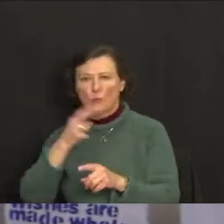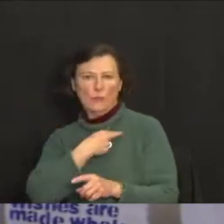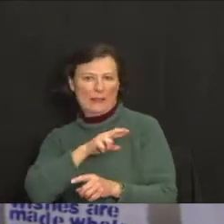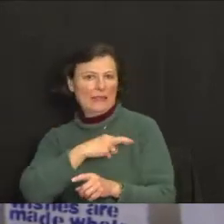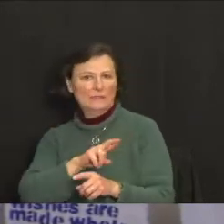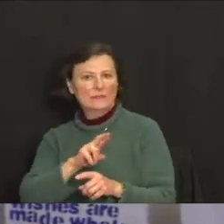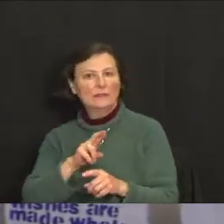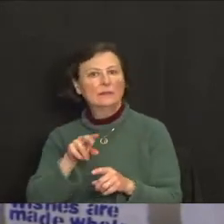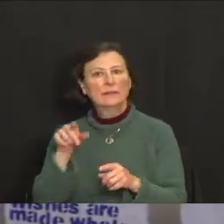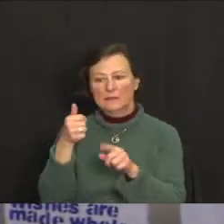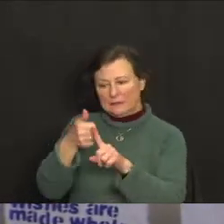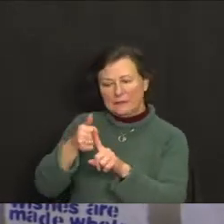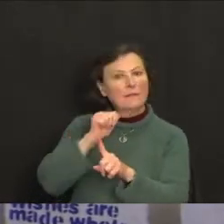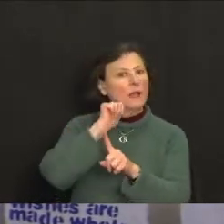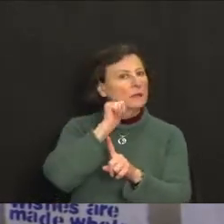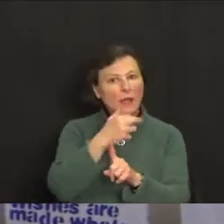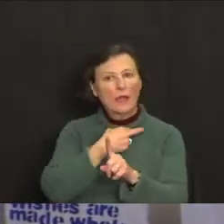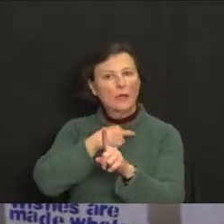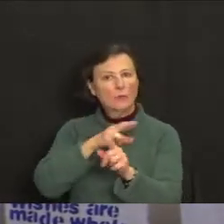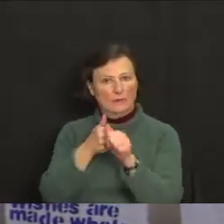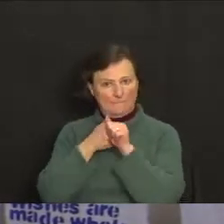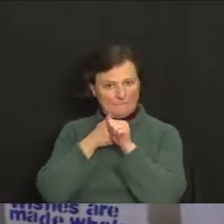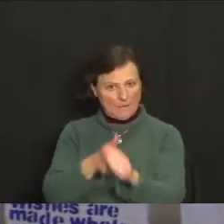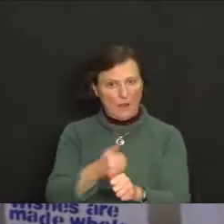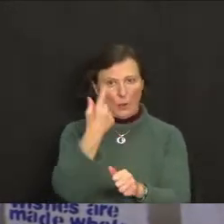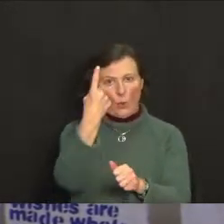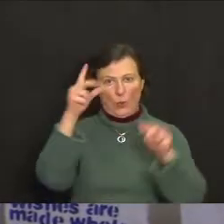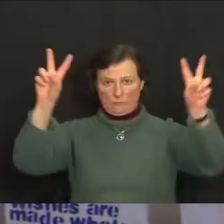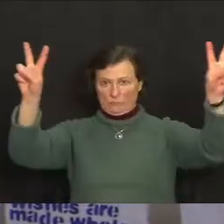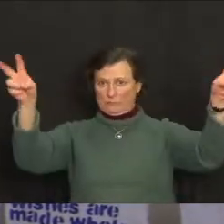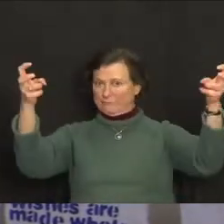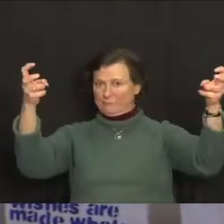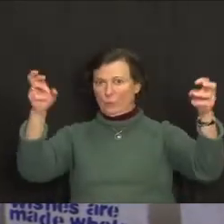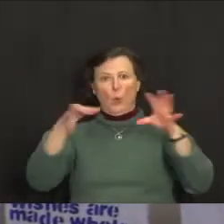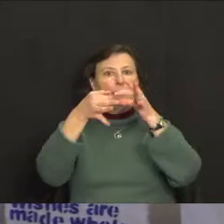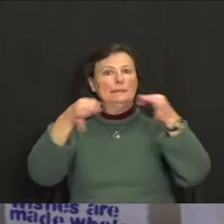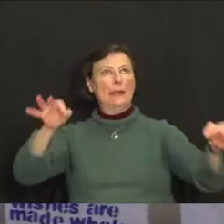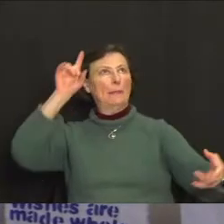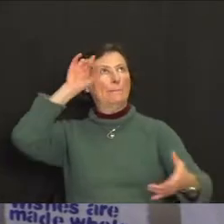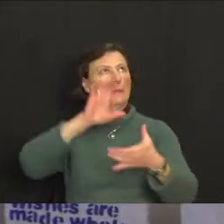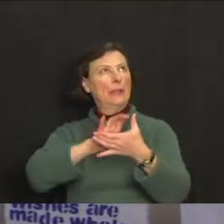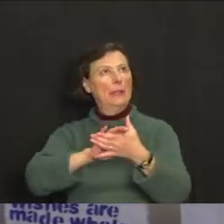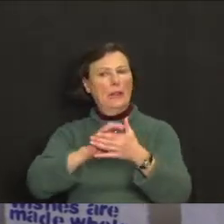is not a religion that follows One Creed or statement of belief that everyone in the